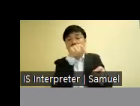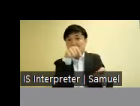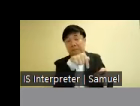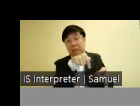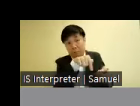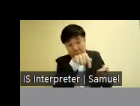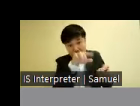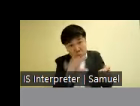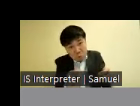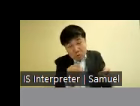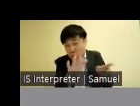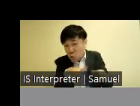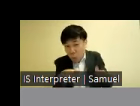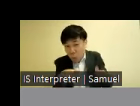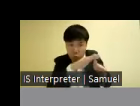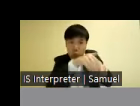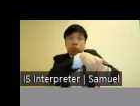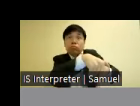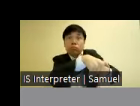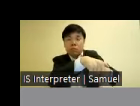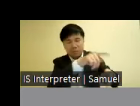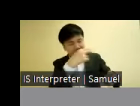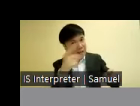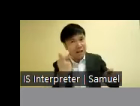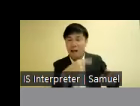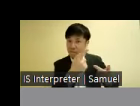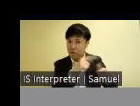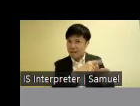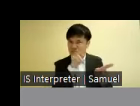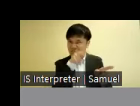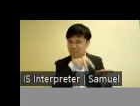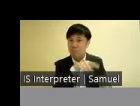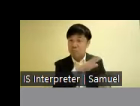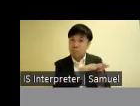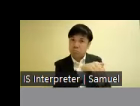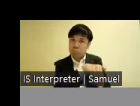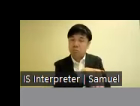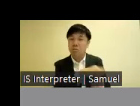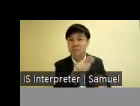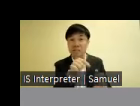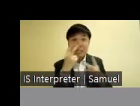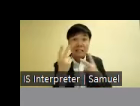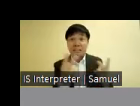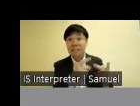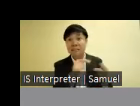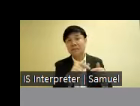So, we have a mainstream pledge that says: Early Childhood Development and education